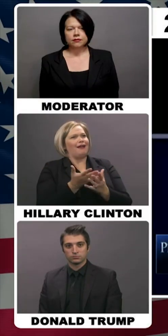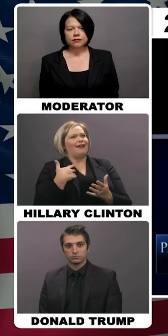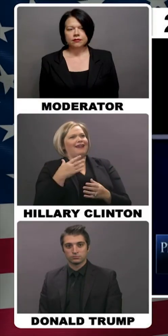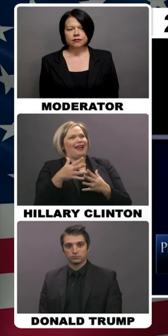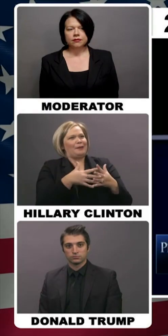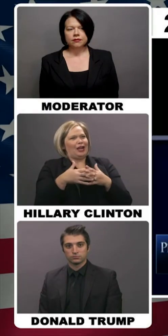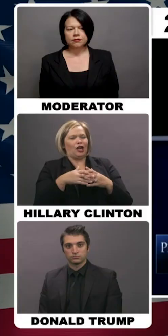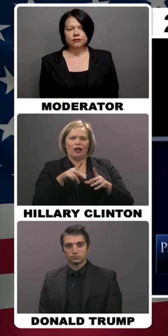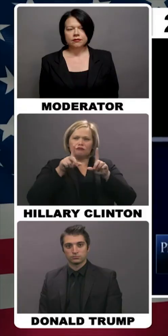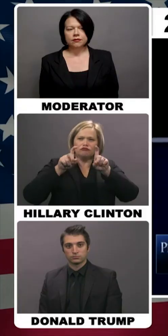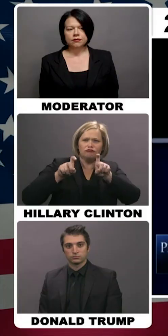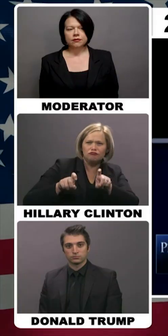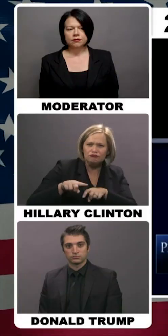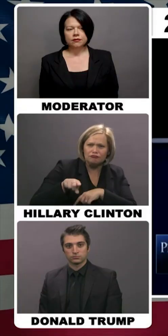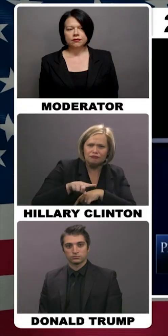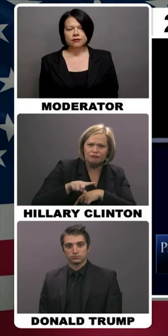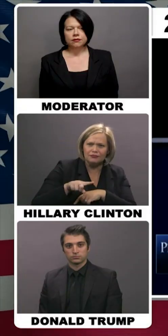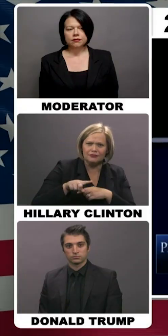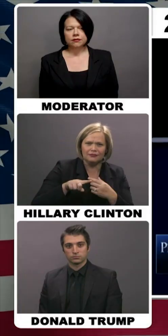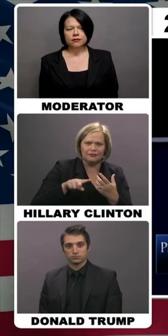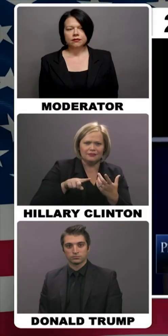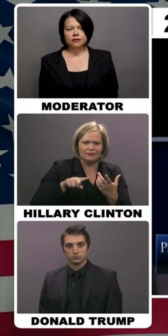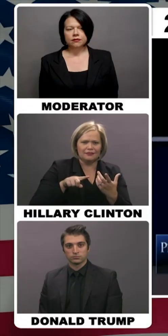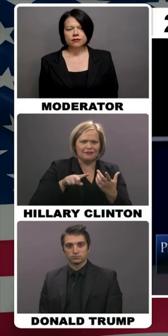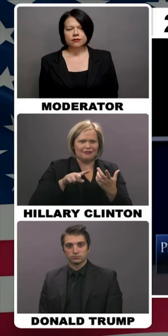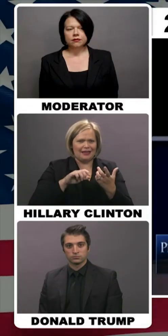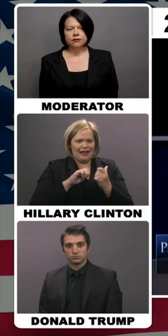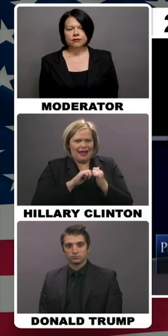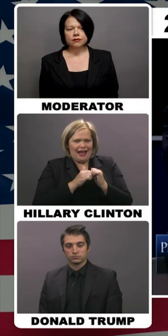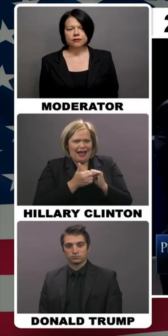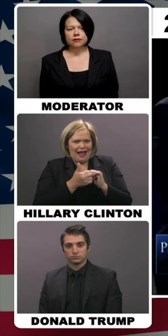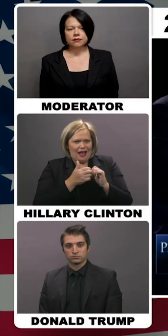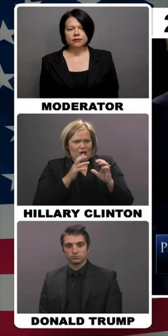And how do we expect to be able to implement those?